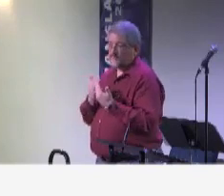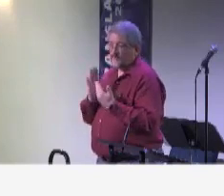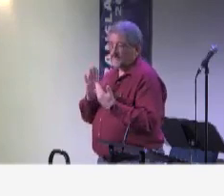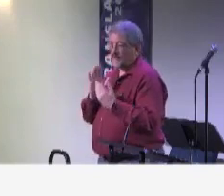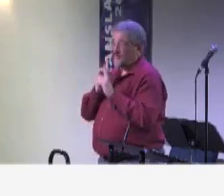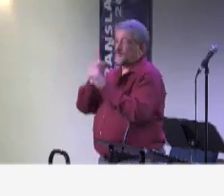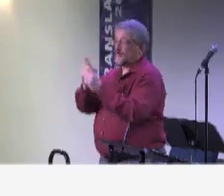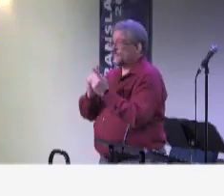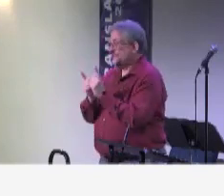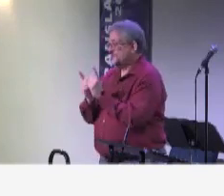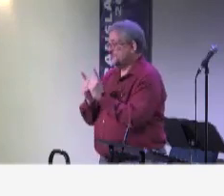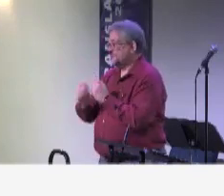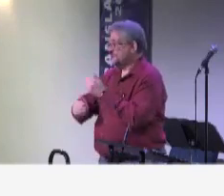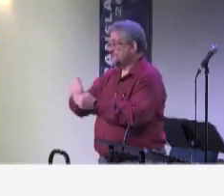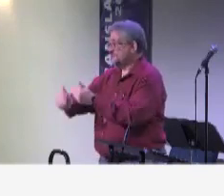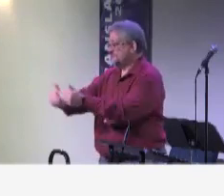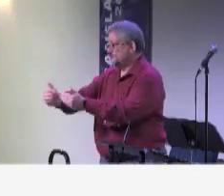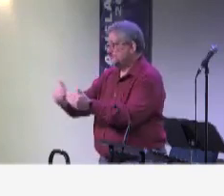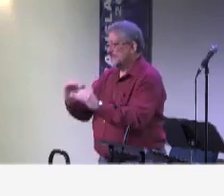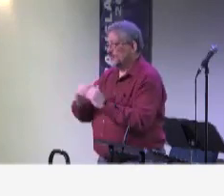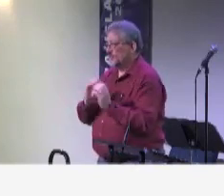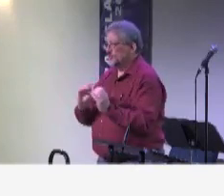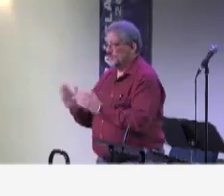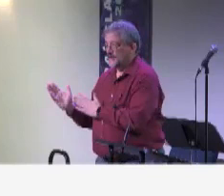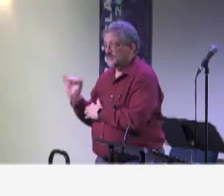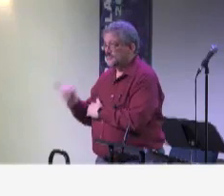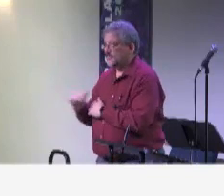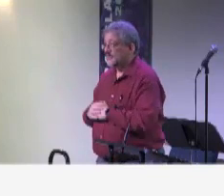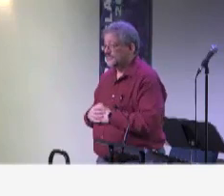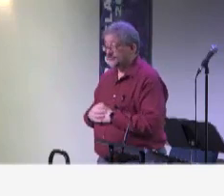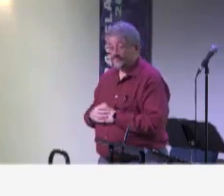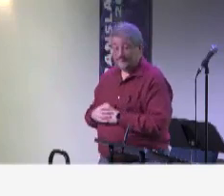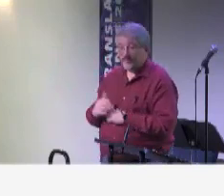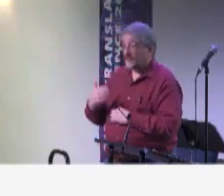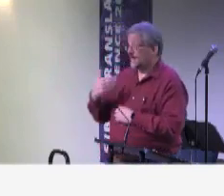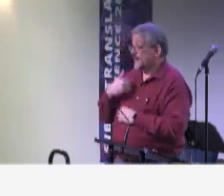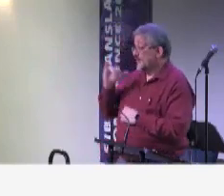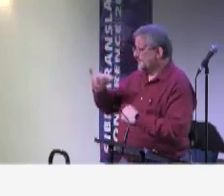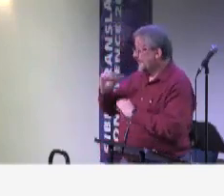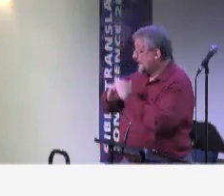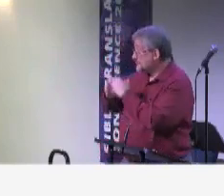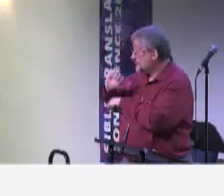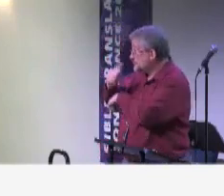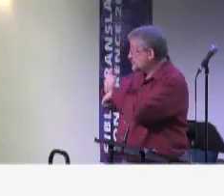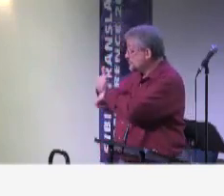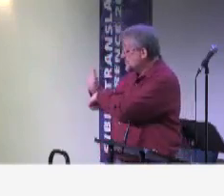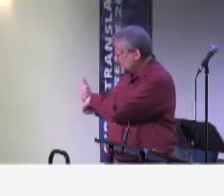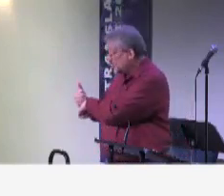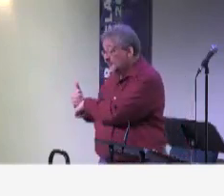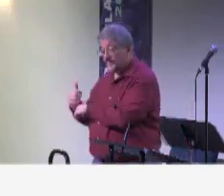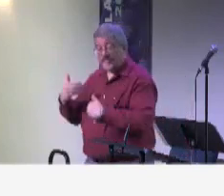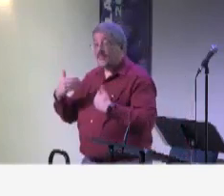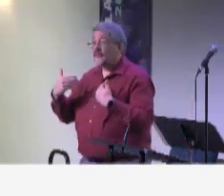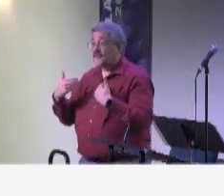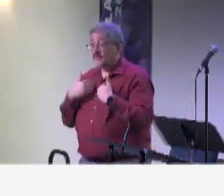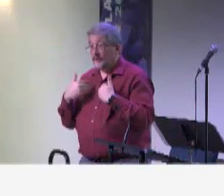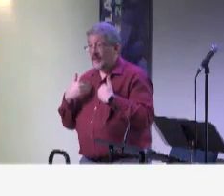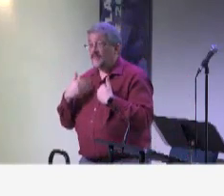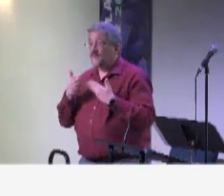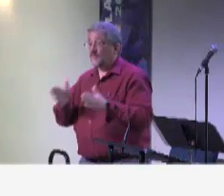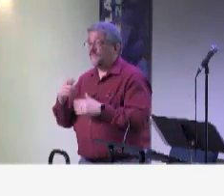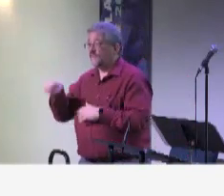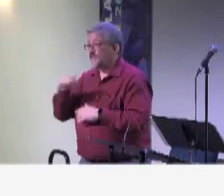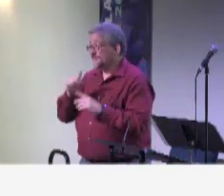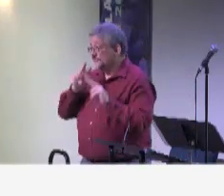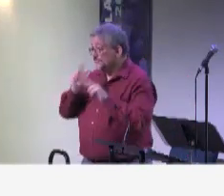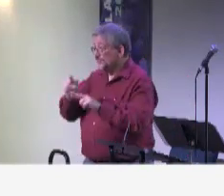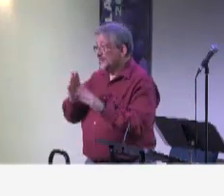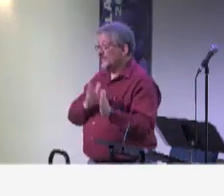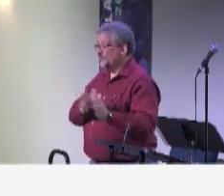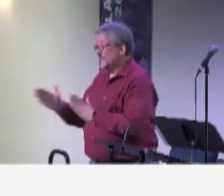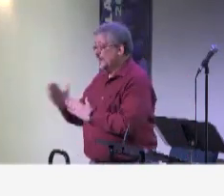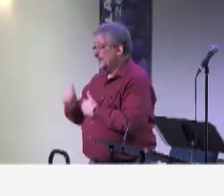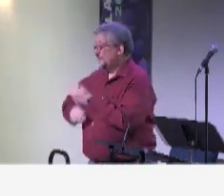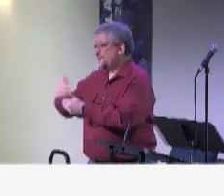The work that's being done and This is designed by the team to meet their goals throughout the translation process.